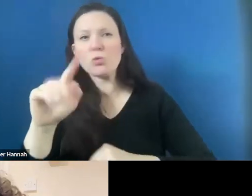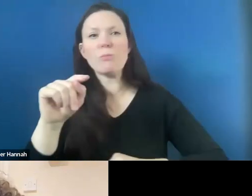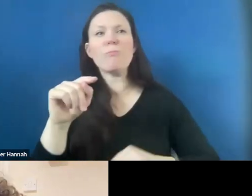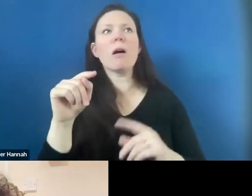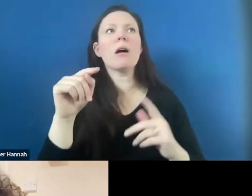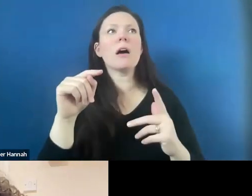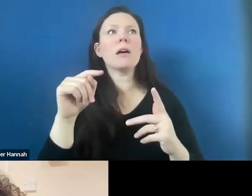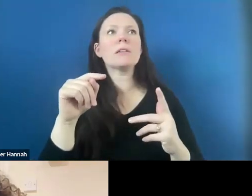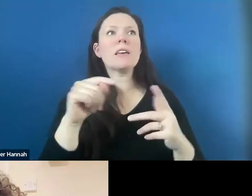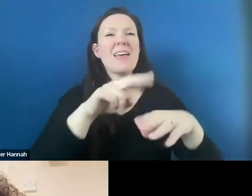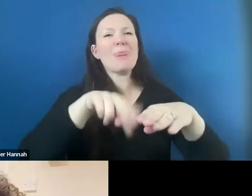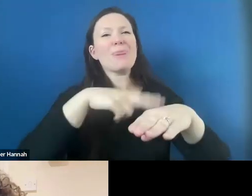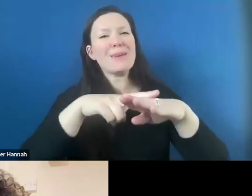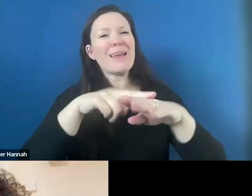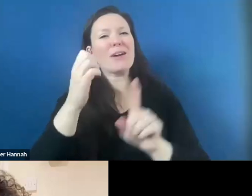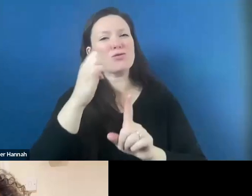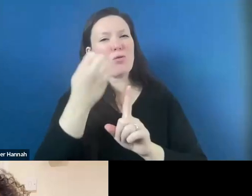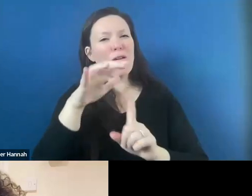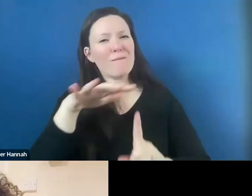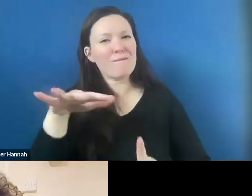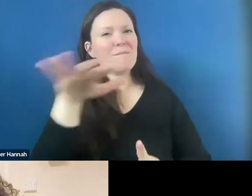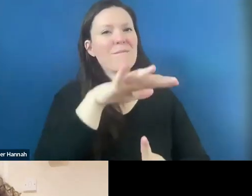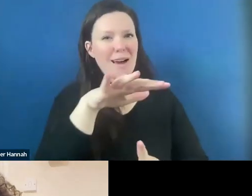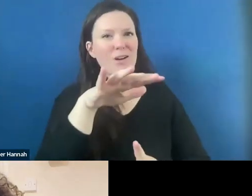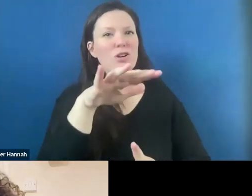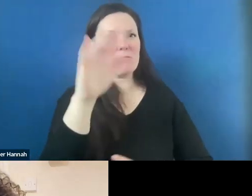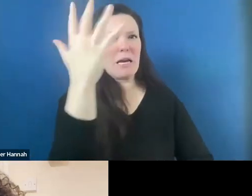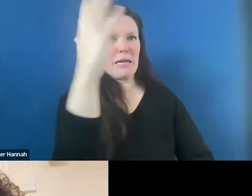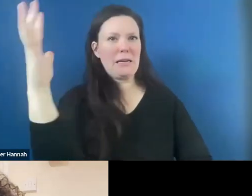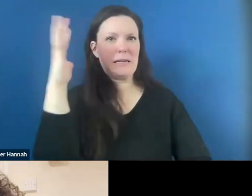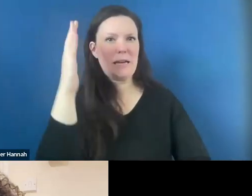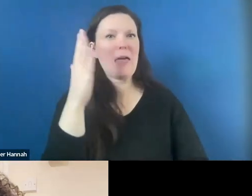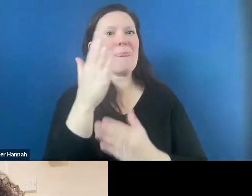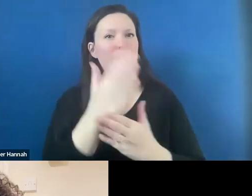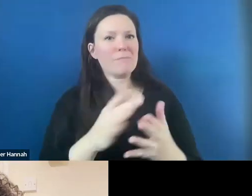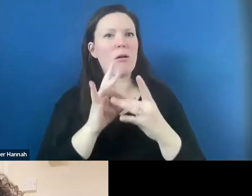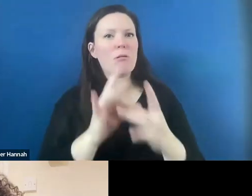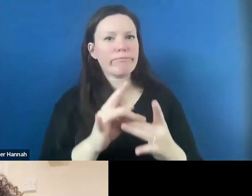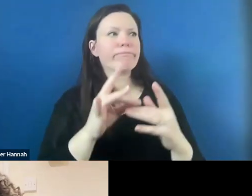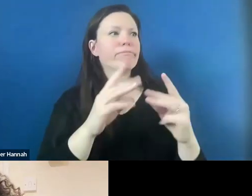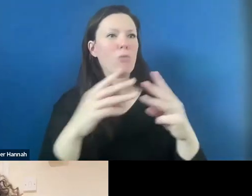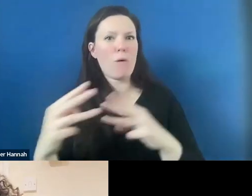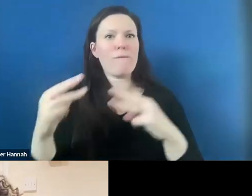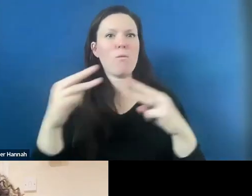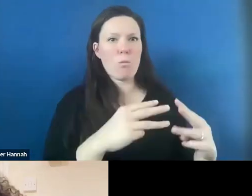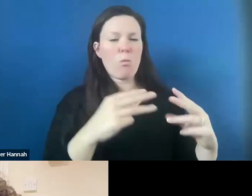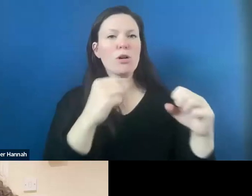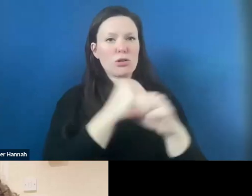as well as the natural environment as part of the strategy of war. So in the United States, the so-called